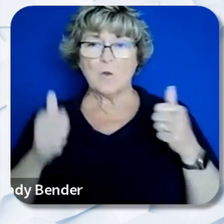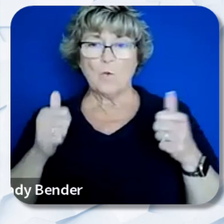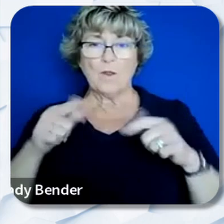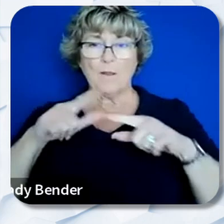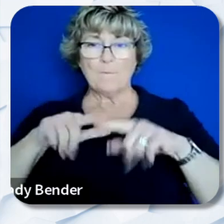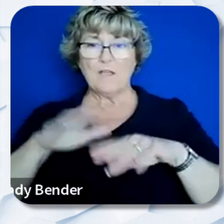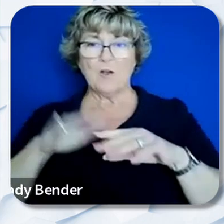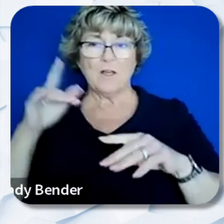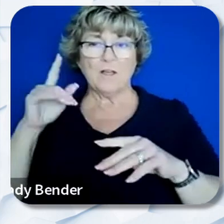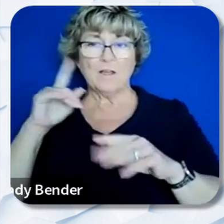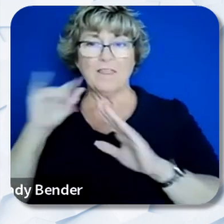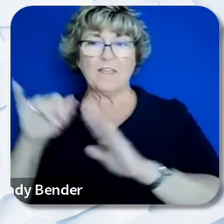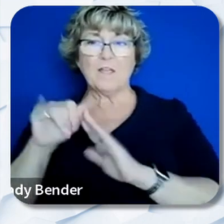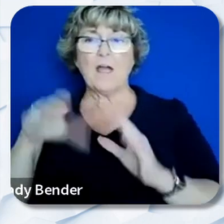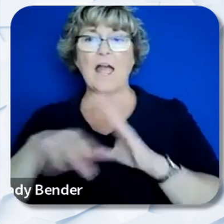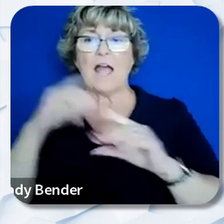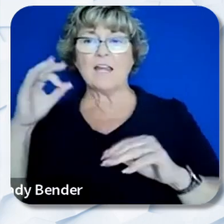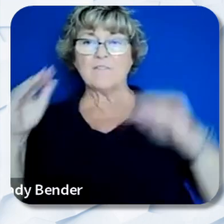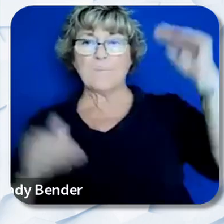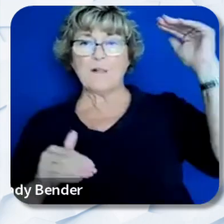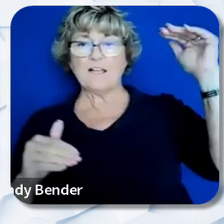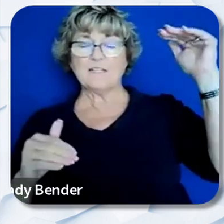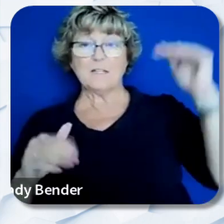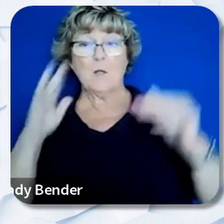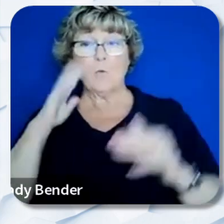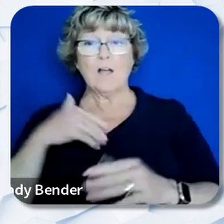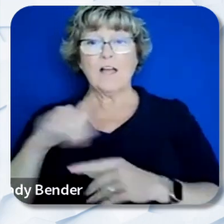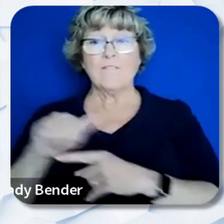indicators we're out of compliance with." So there's going to be a training on April